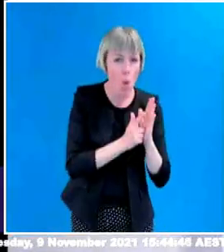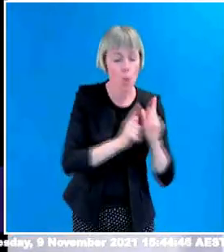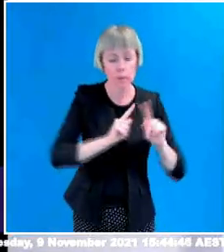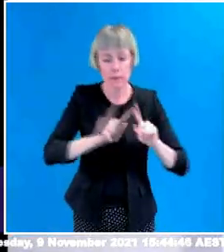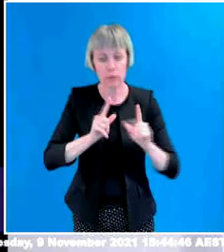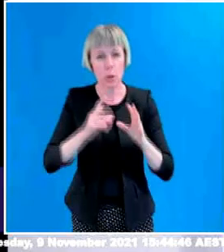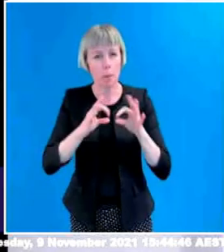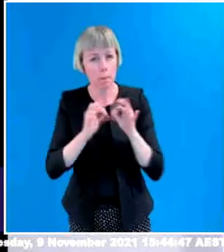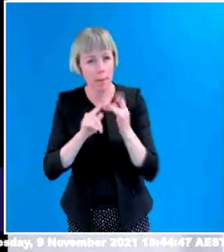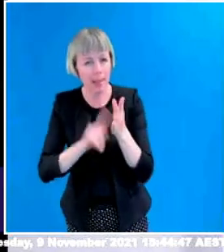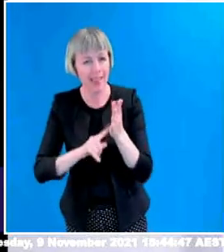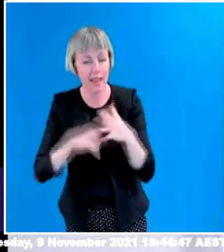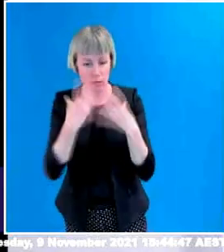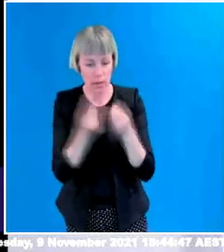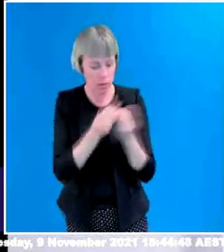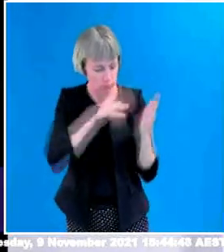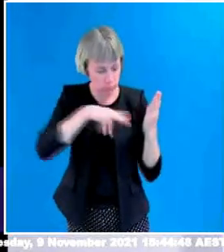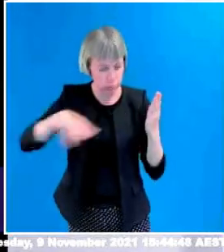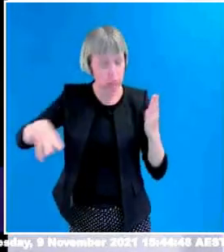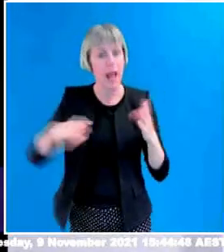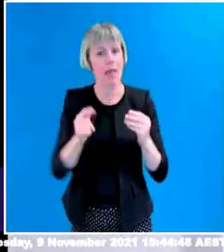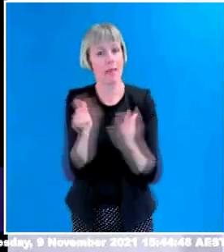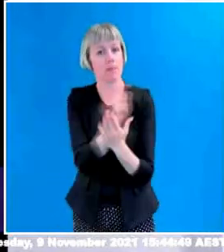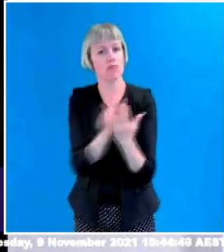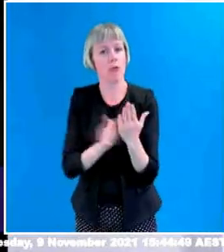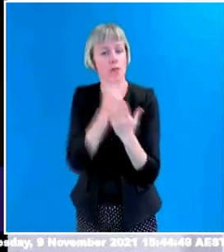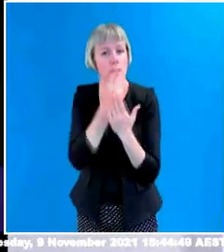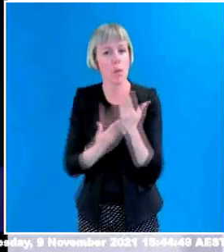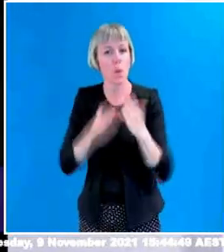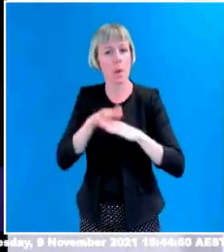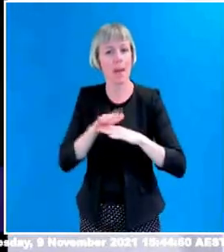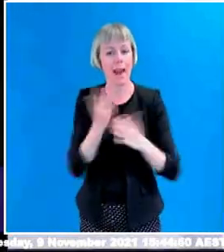No, we don't. However, we do a couple of things.